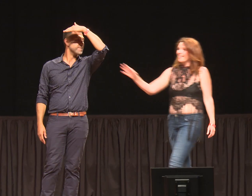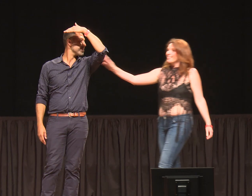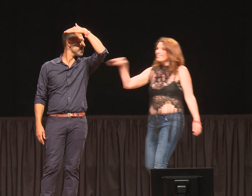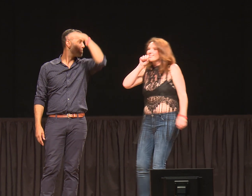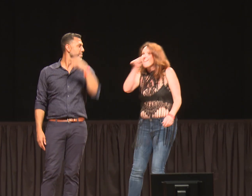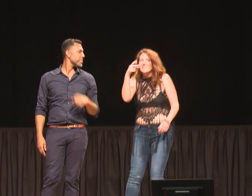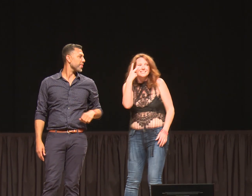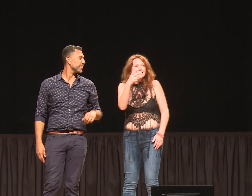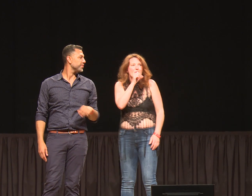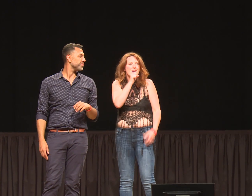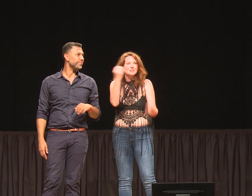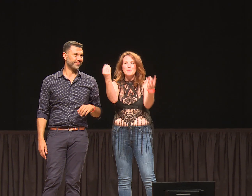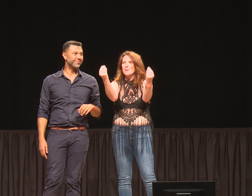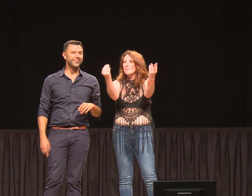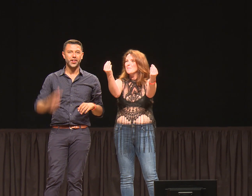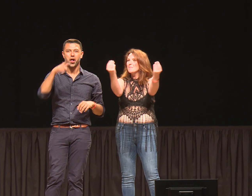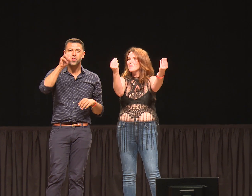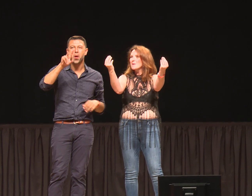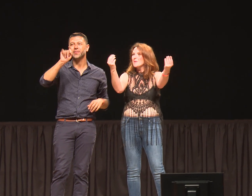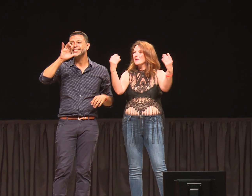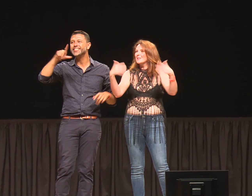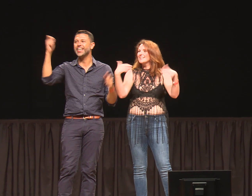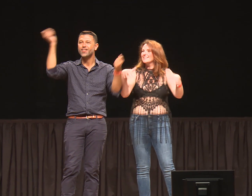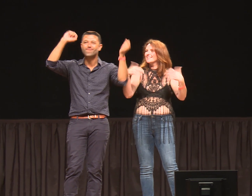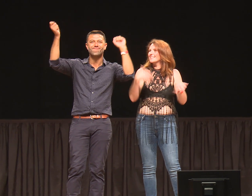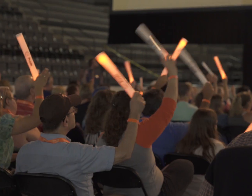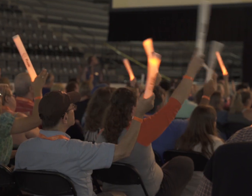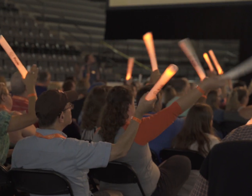I love seeing all these orange lights from the crowd! Yeah, all these glow sticks!